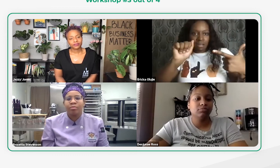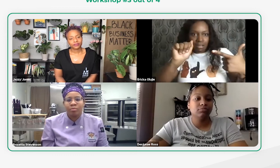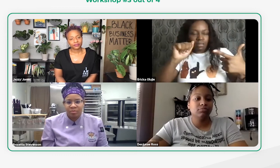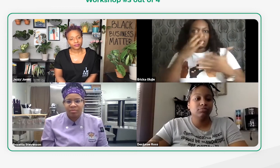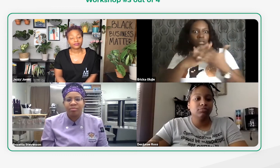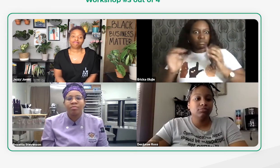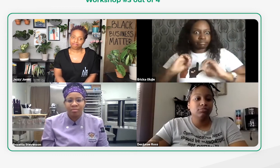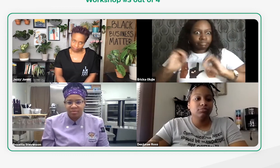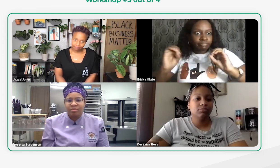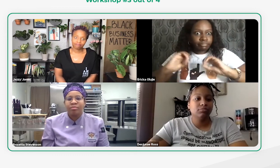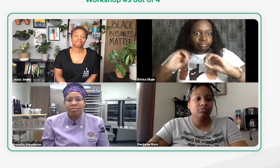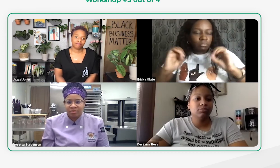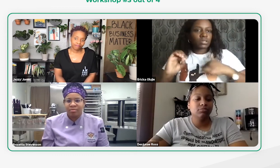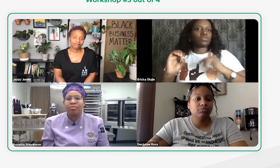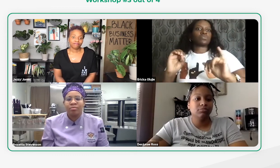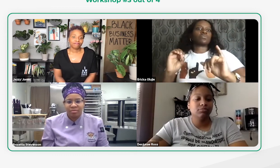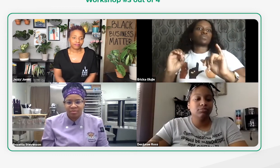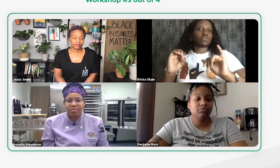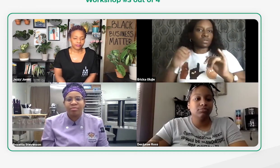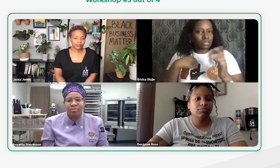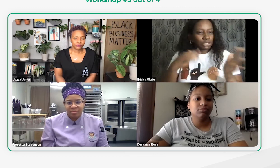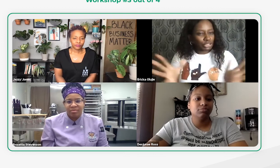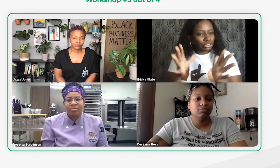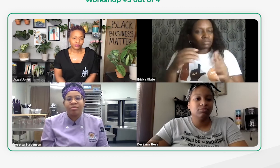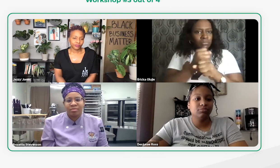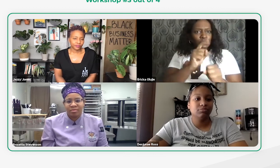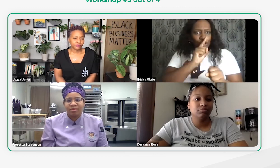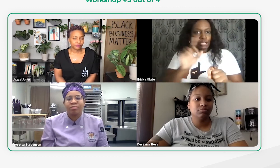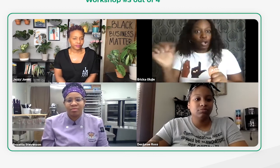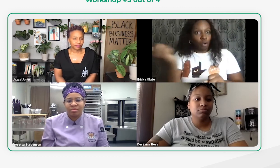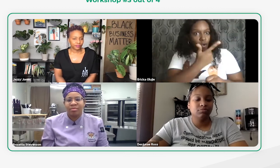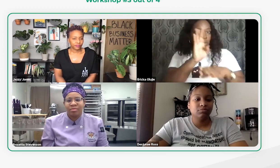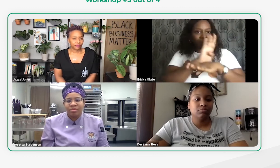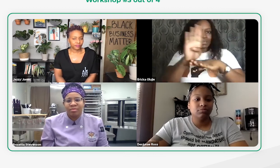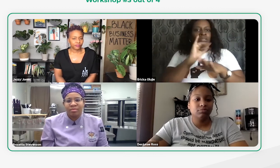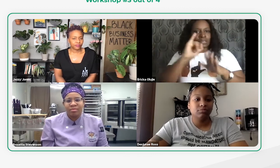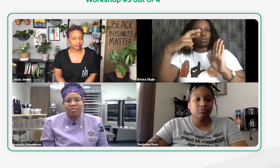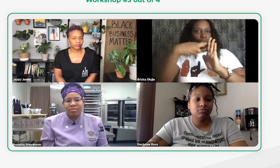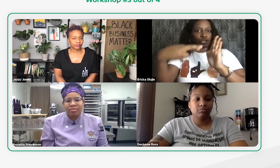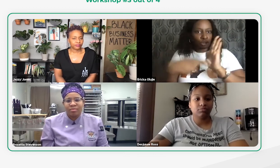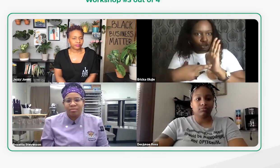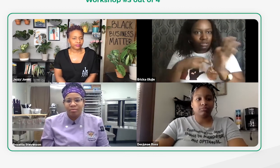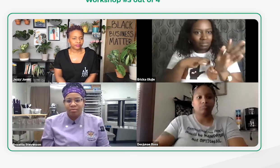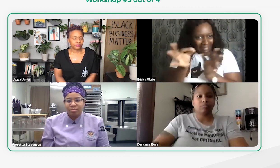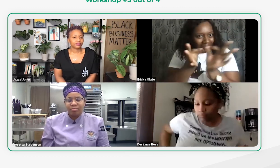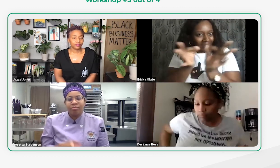such as your LLC. People might not have that I encourage that for all businesses